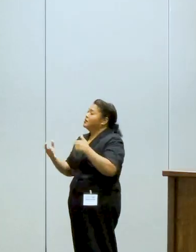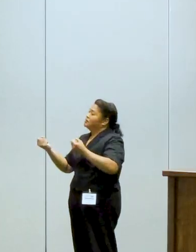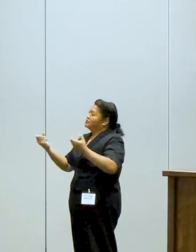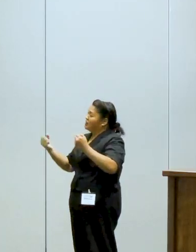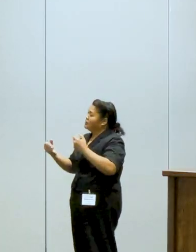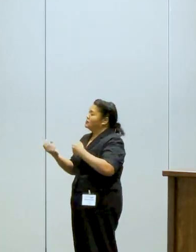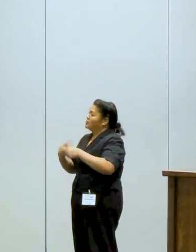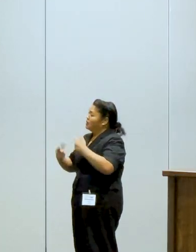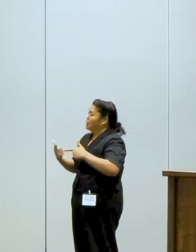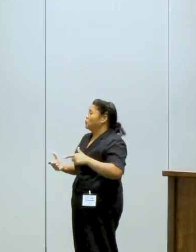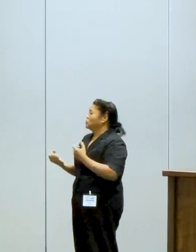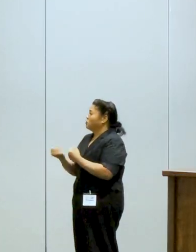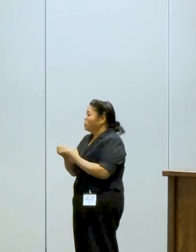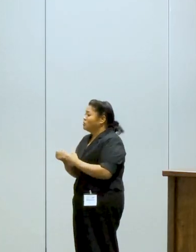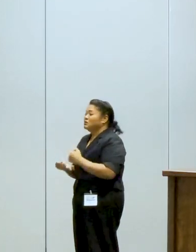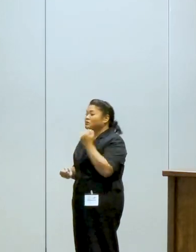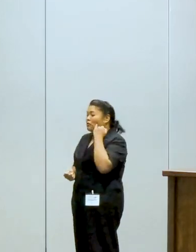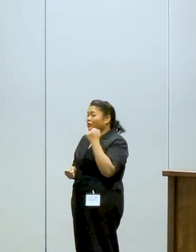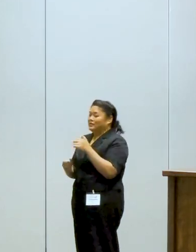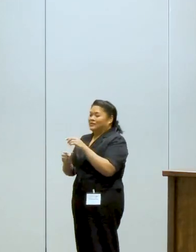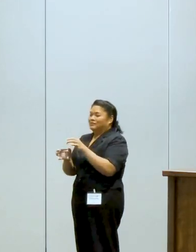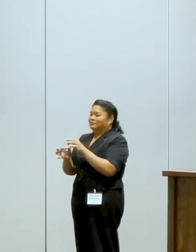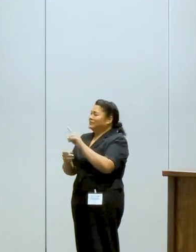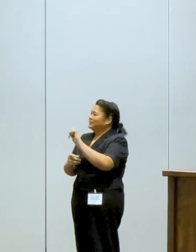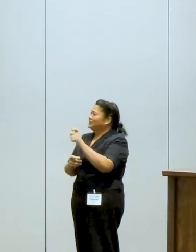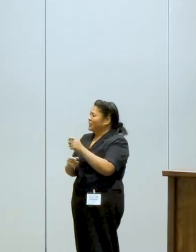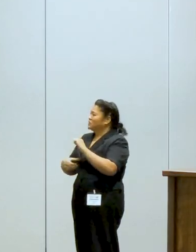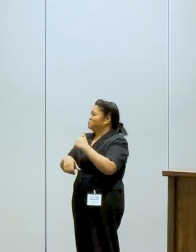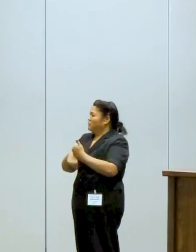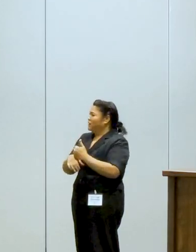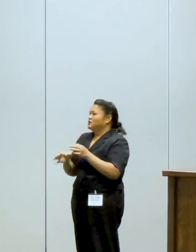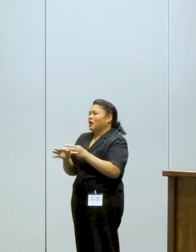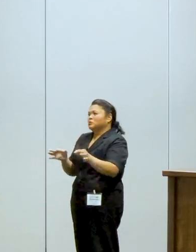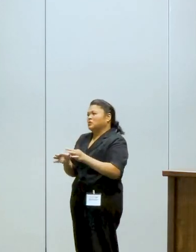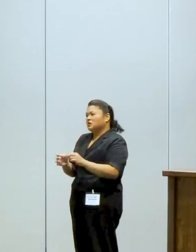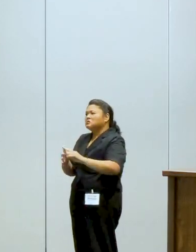students, text based captioning is a start, but it's not the